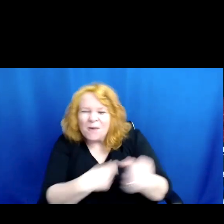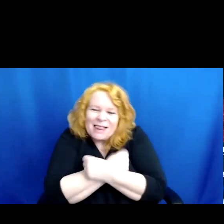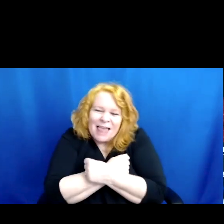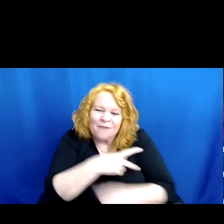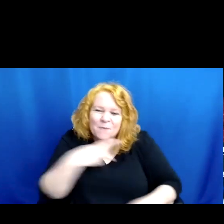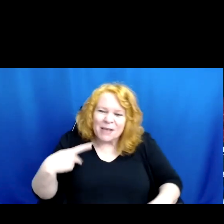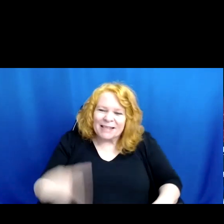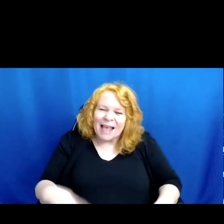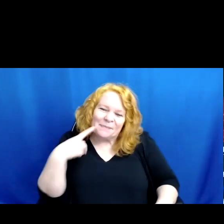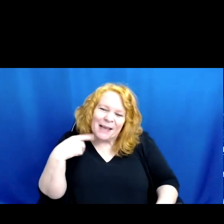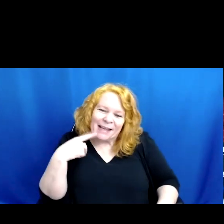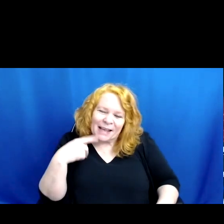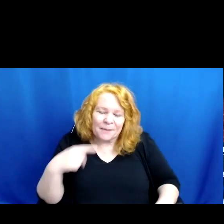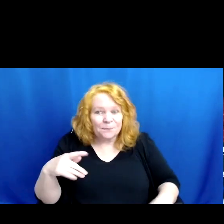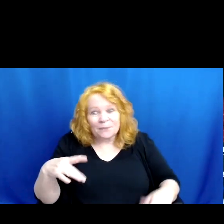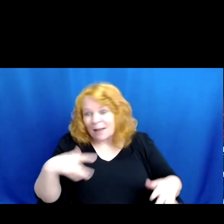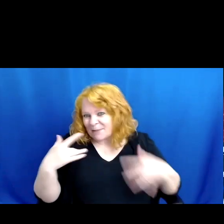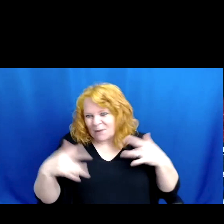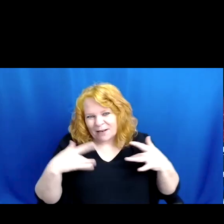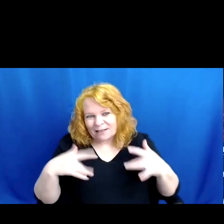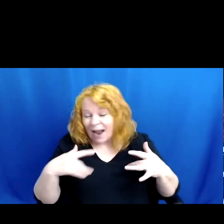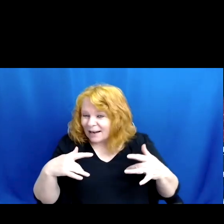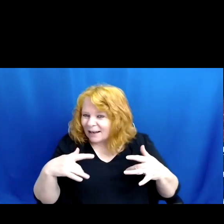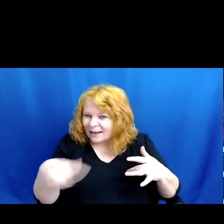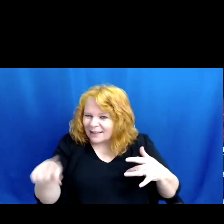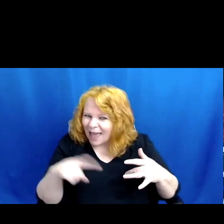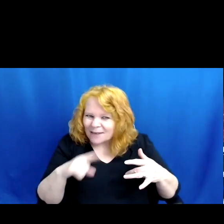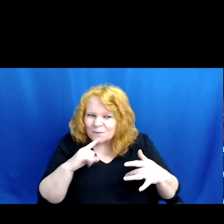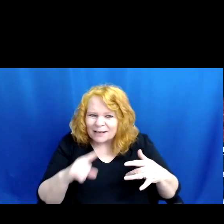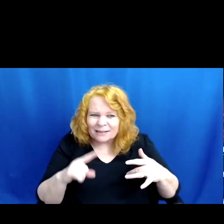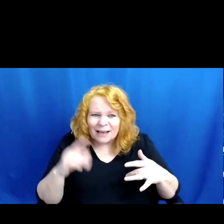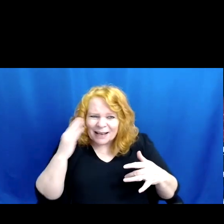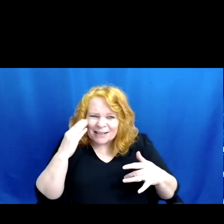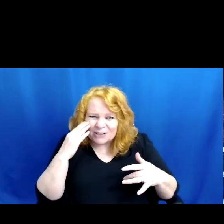I am going to staple his little feet in just for ease, on the edge of the paper plate,